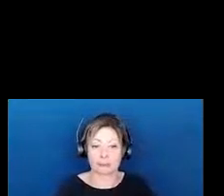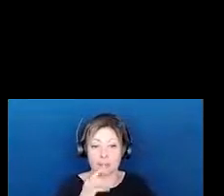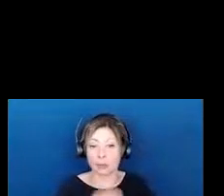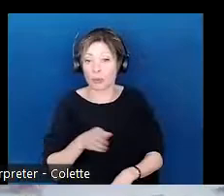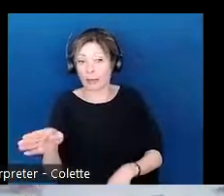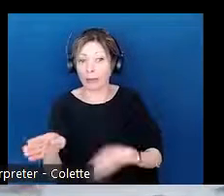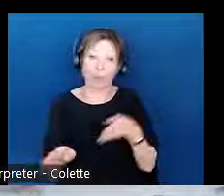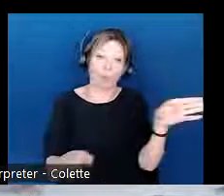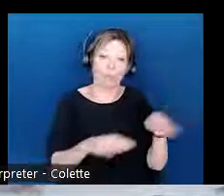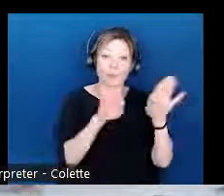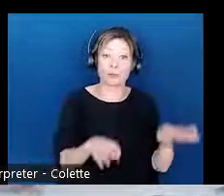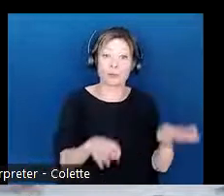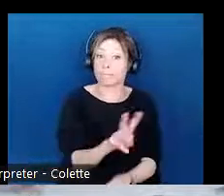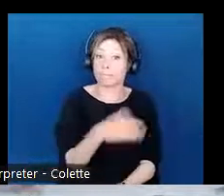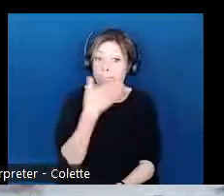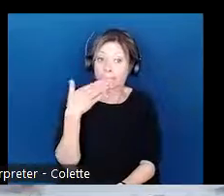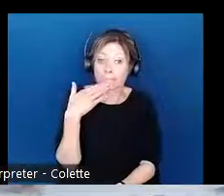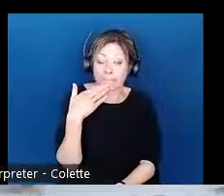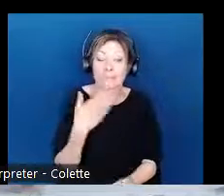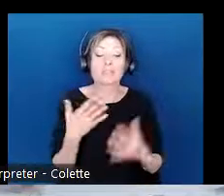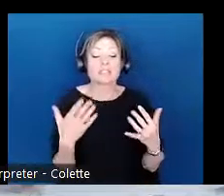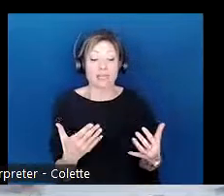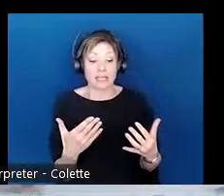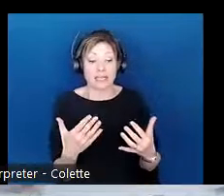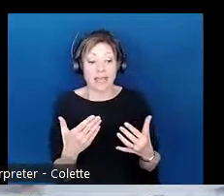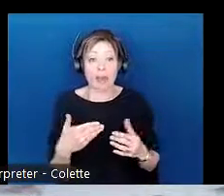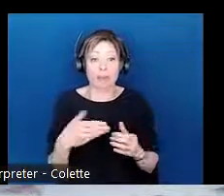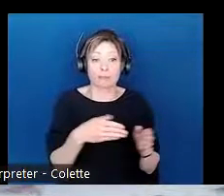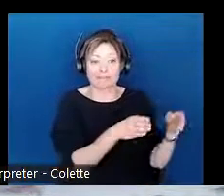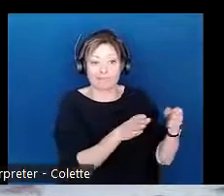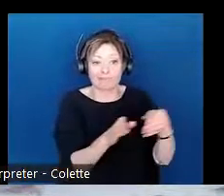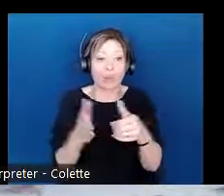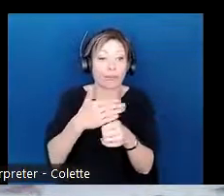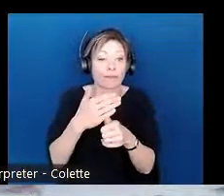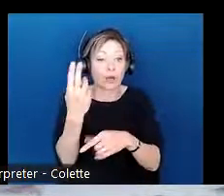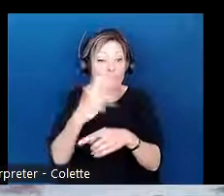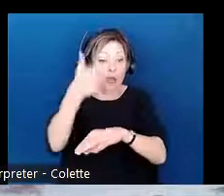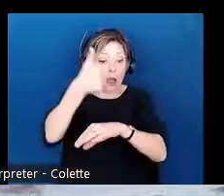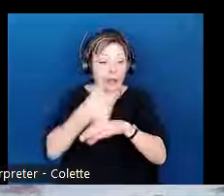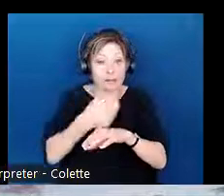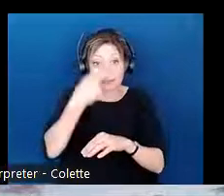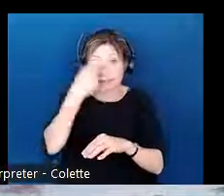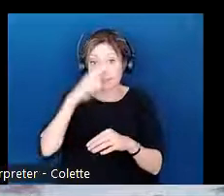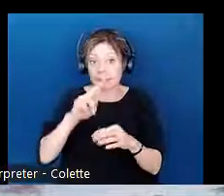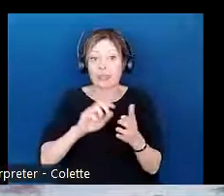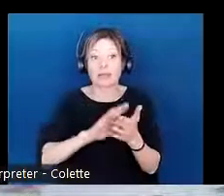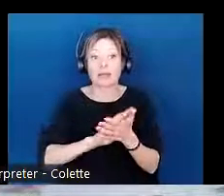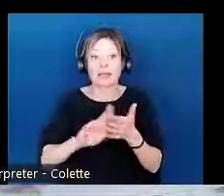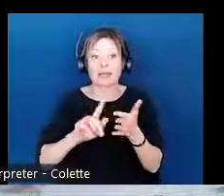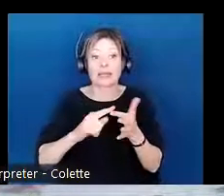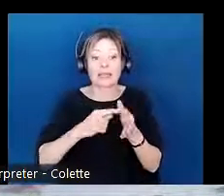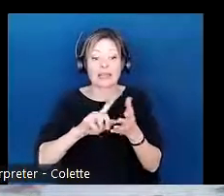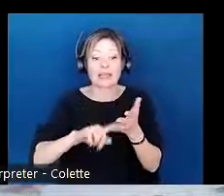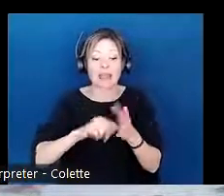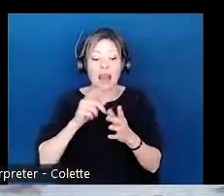and we're coming up to the first artwork and that is called heathland dryads by Lottie